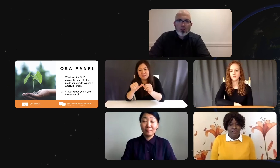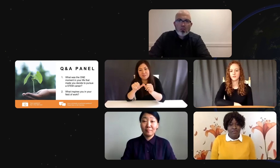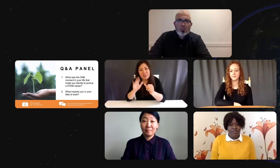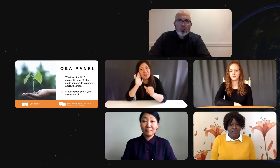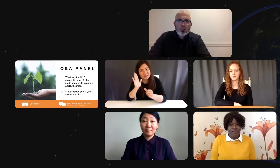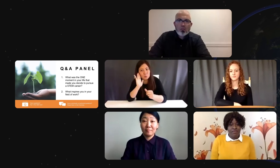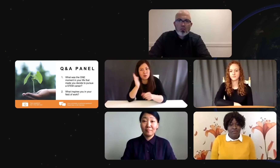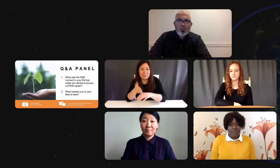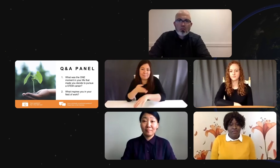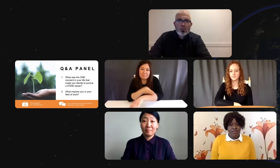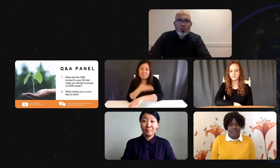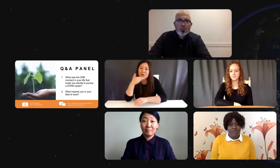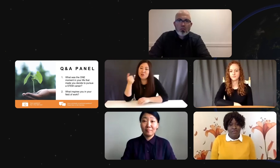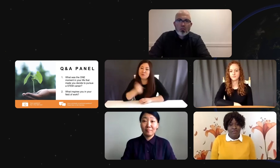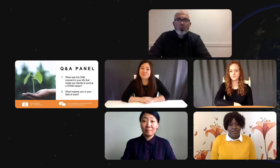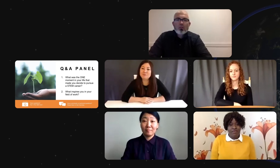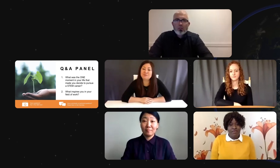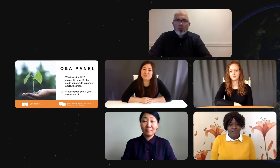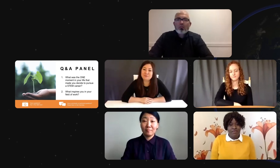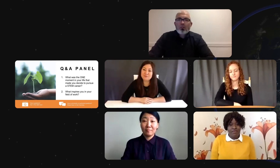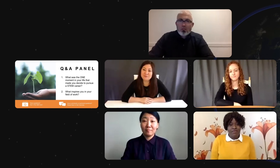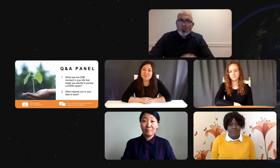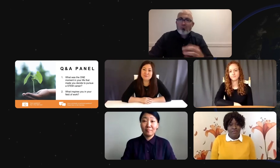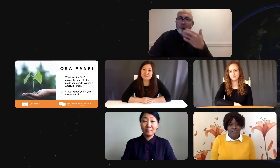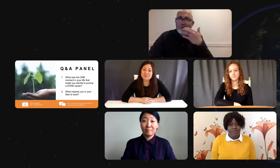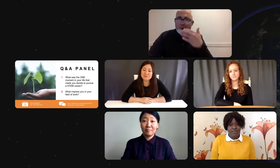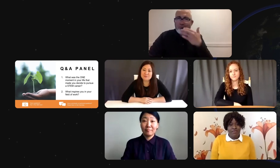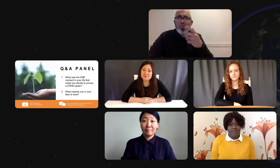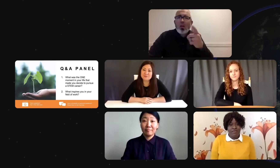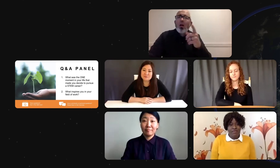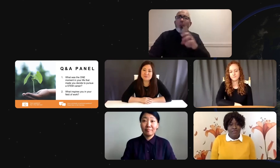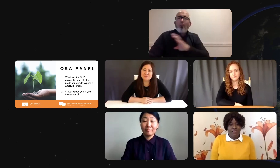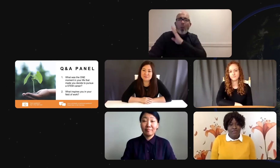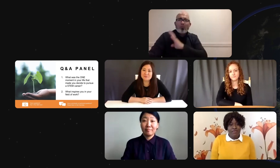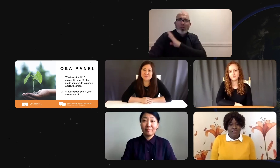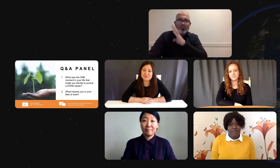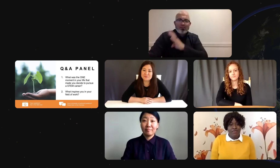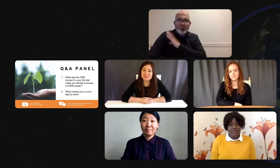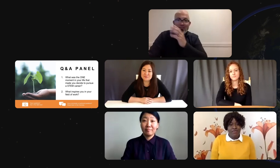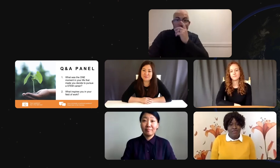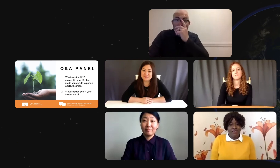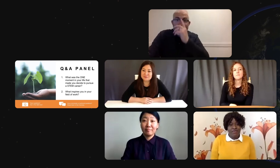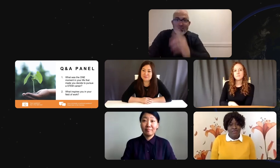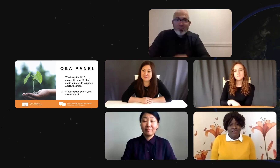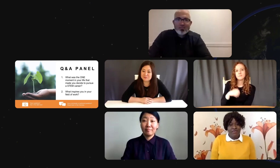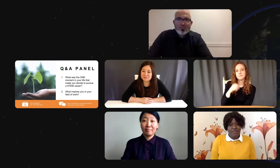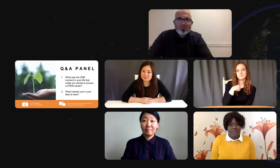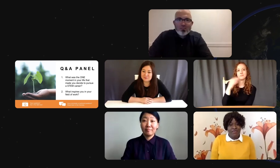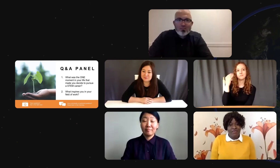If I stayed where I was in middle school, I wouldn't have grown.